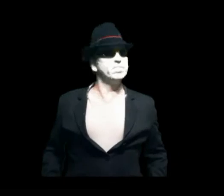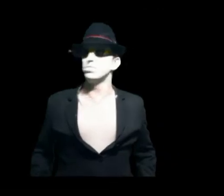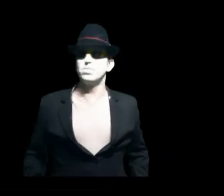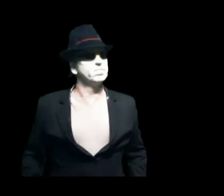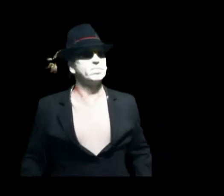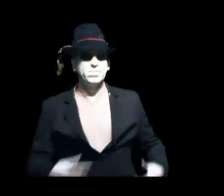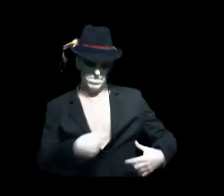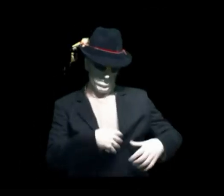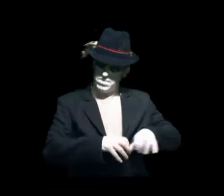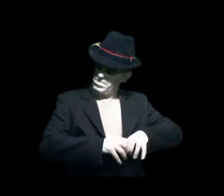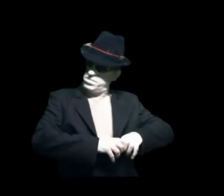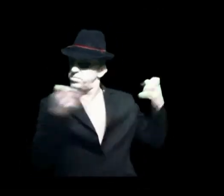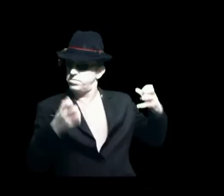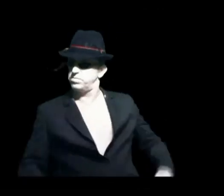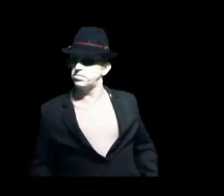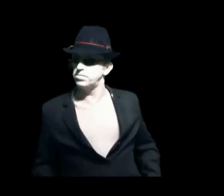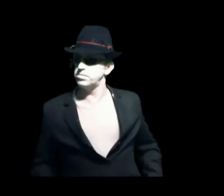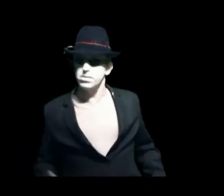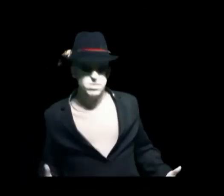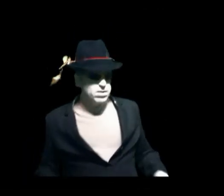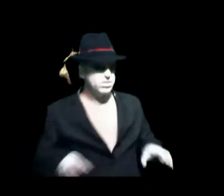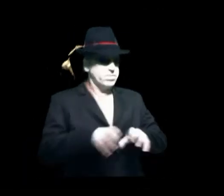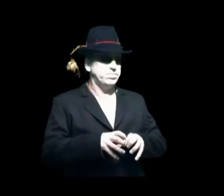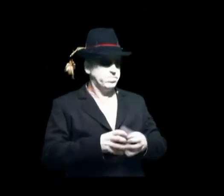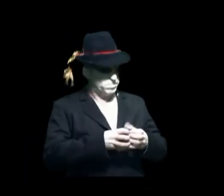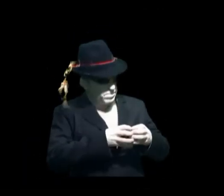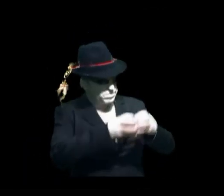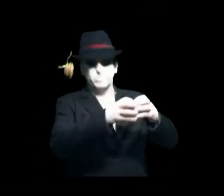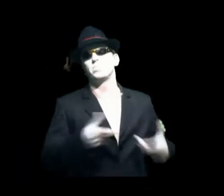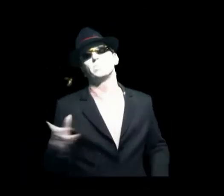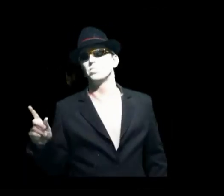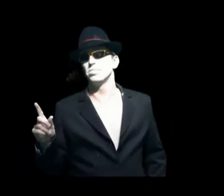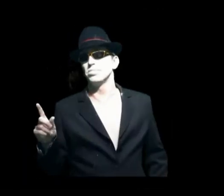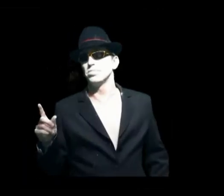No cos the heart of the people is broken it can't be mended